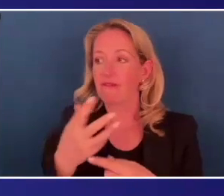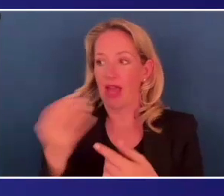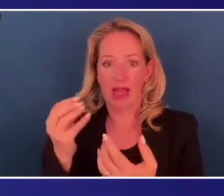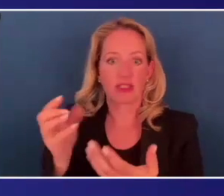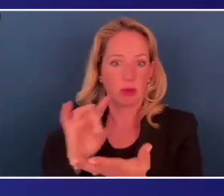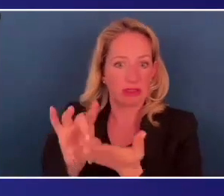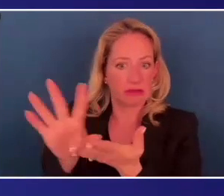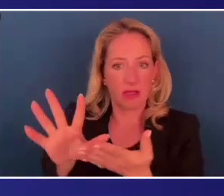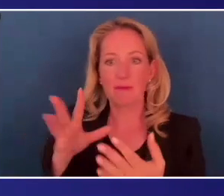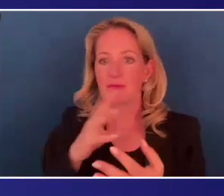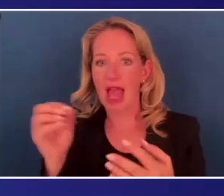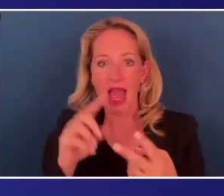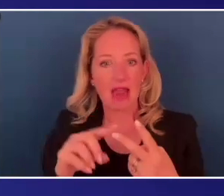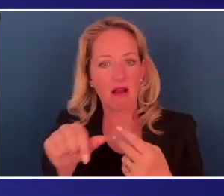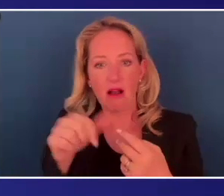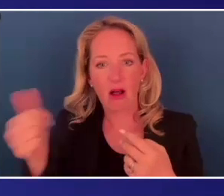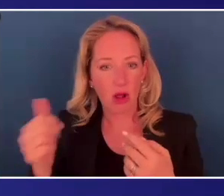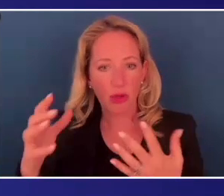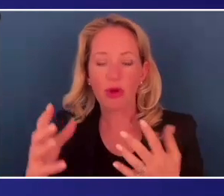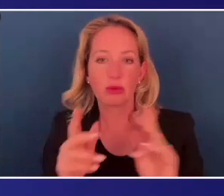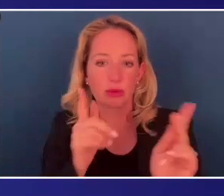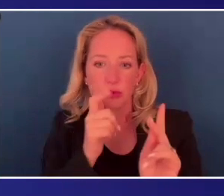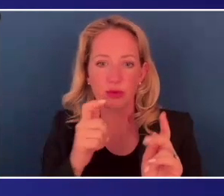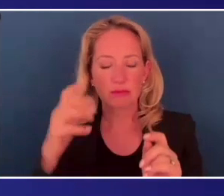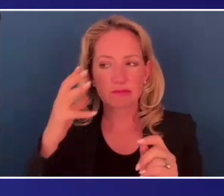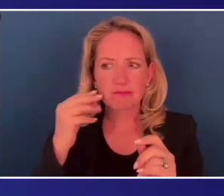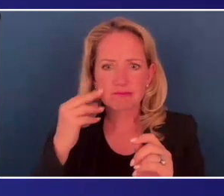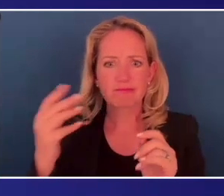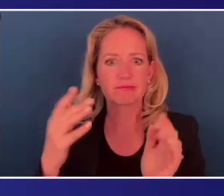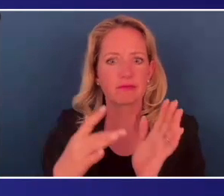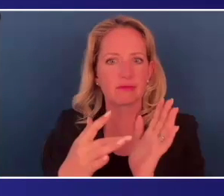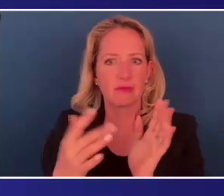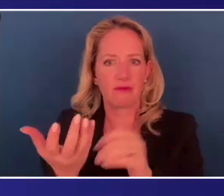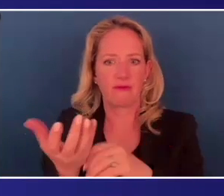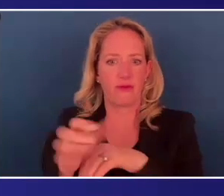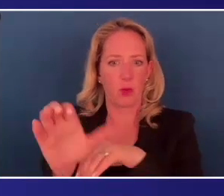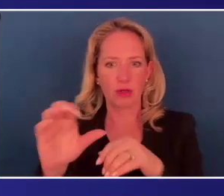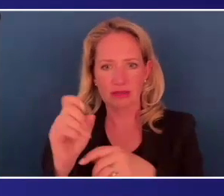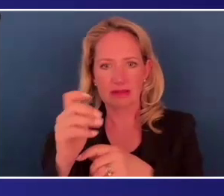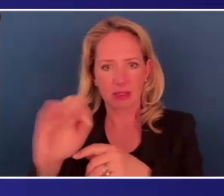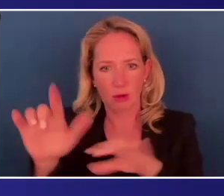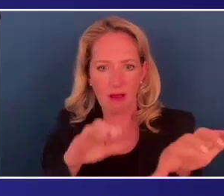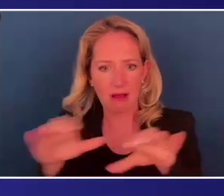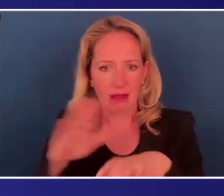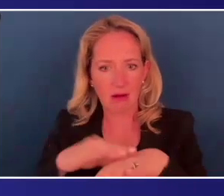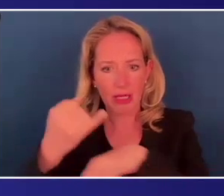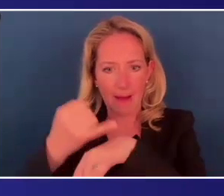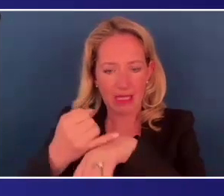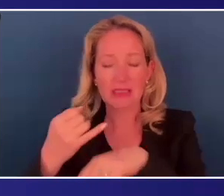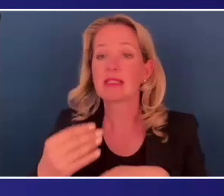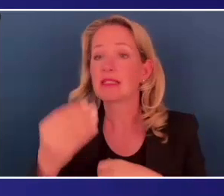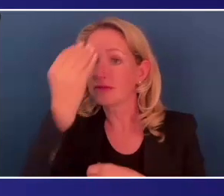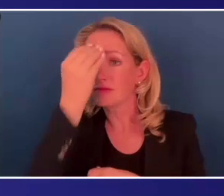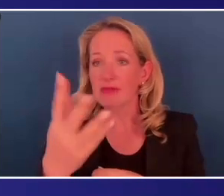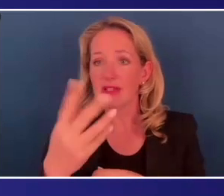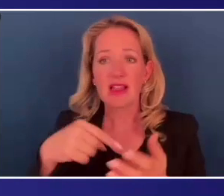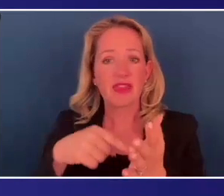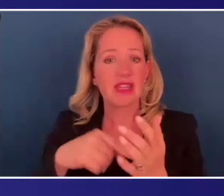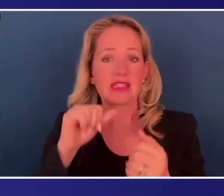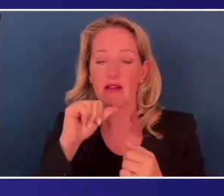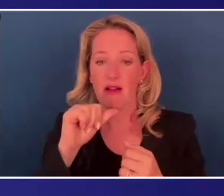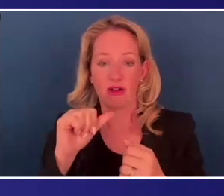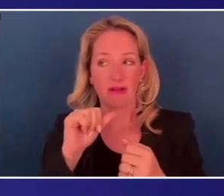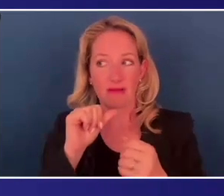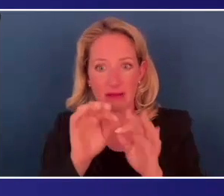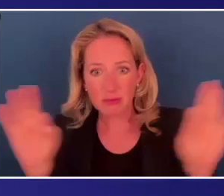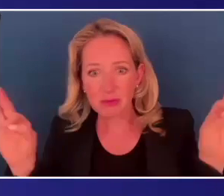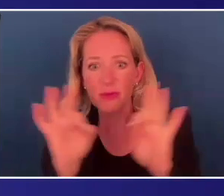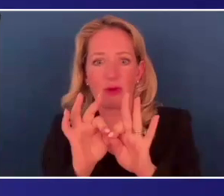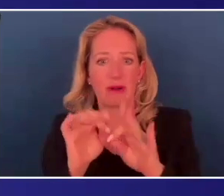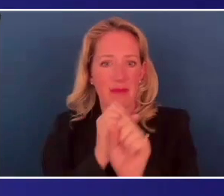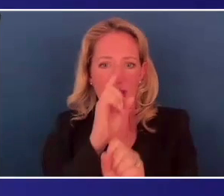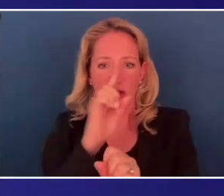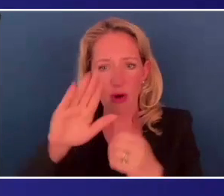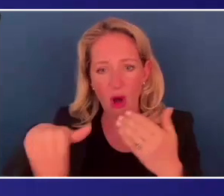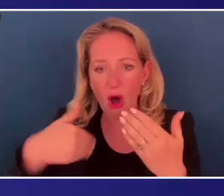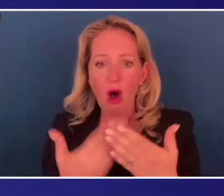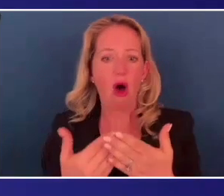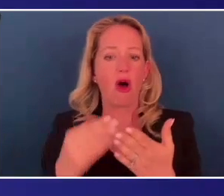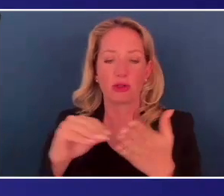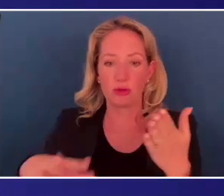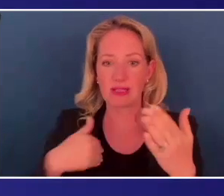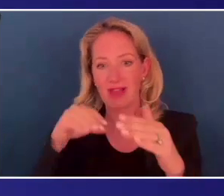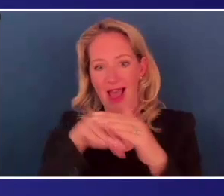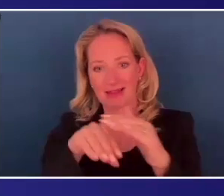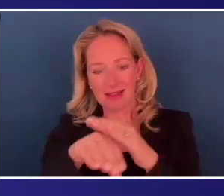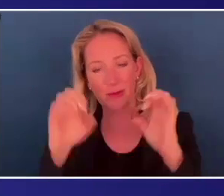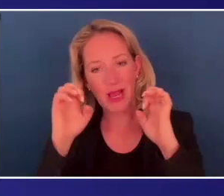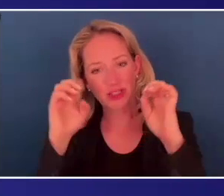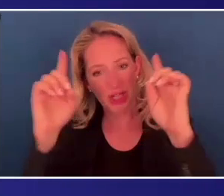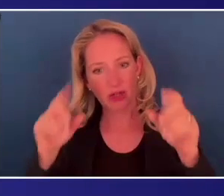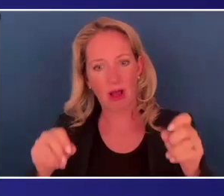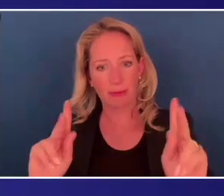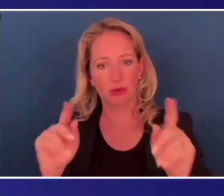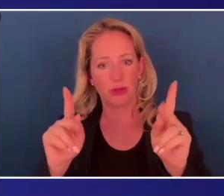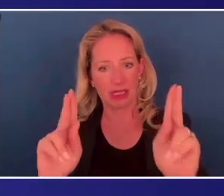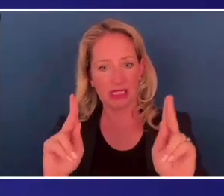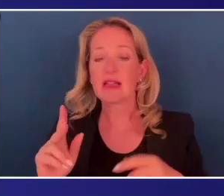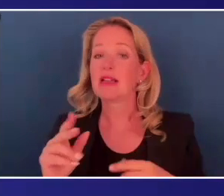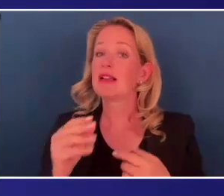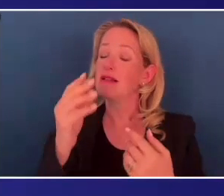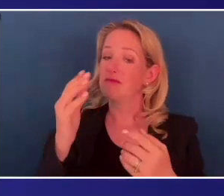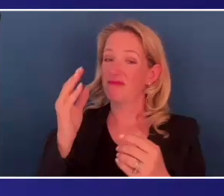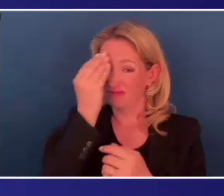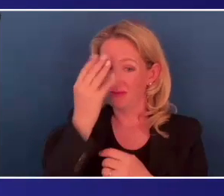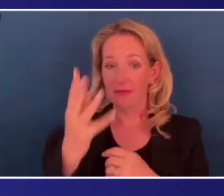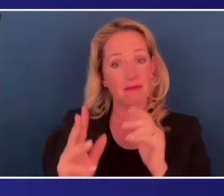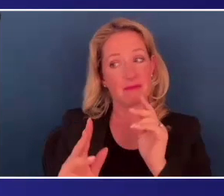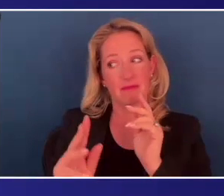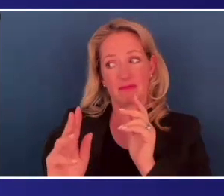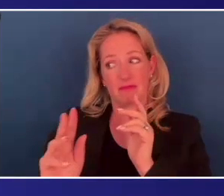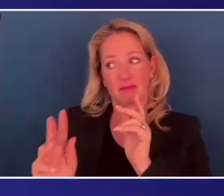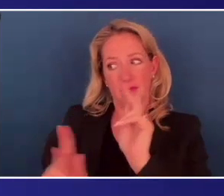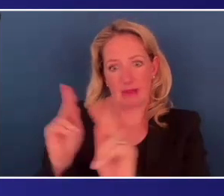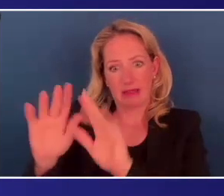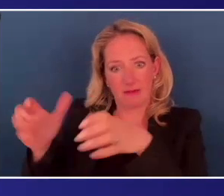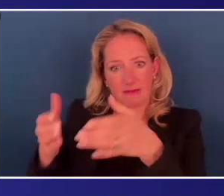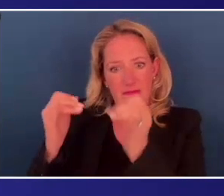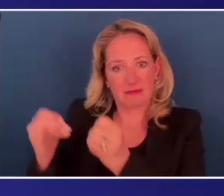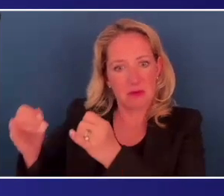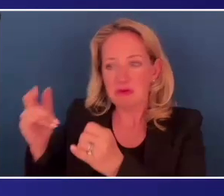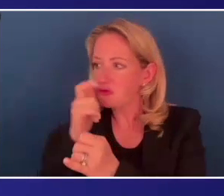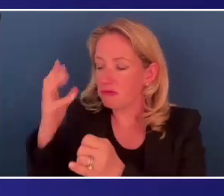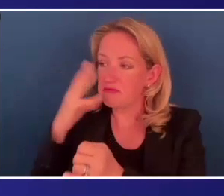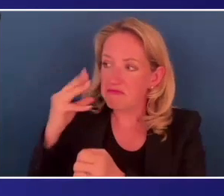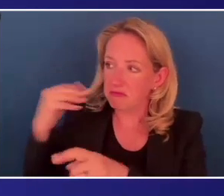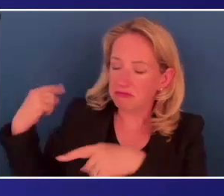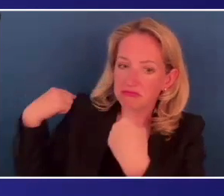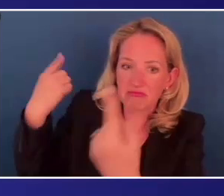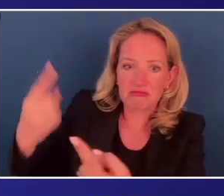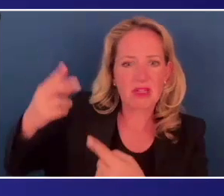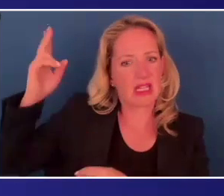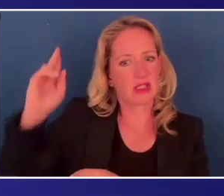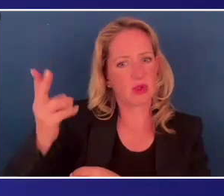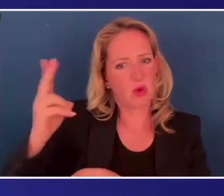These are not lucrative cases to take on, but they're vitally important to ensure that every student has access to equal educational opportunities and that folks marginalized have opportunities to succeed and thrive in meet the American dream.